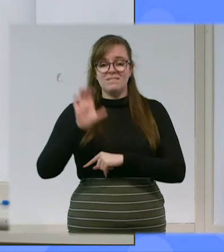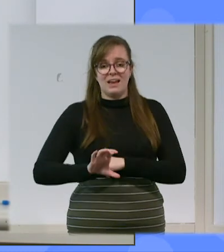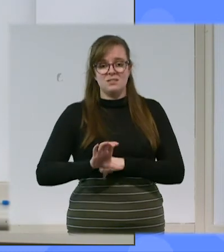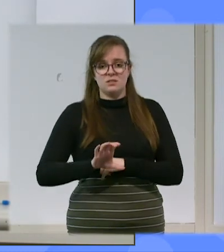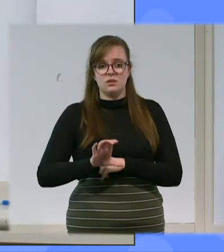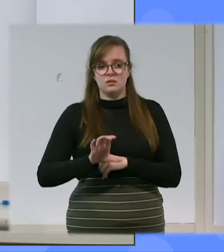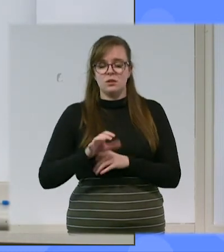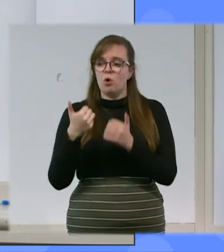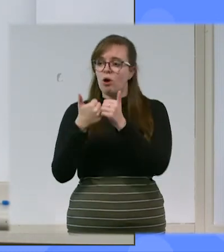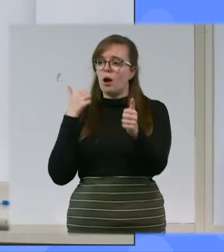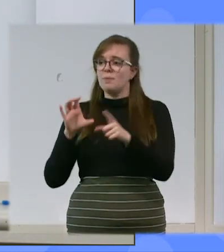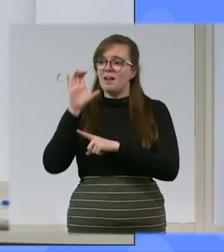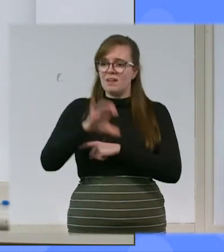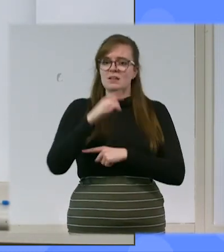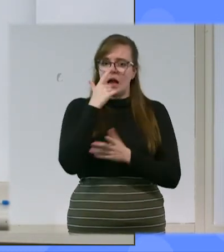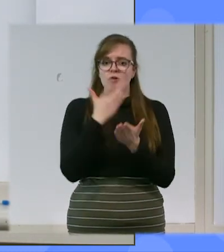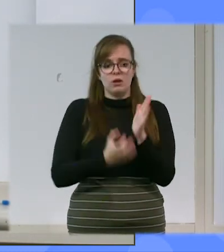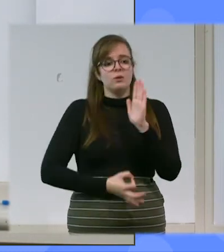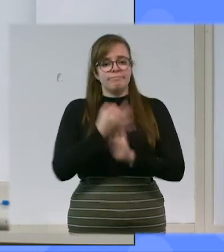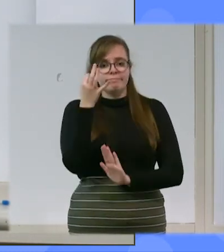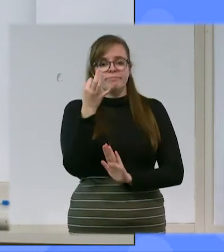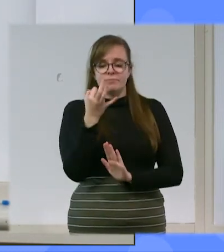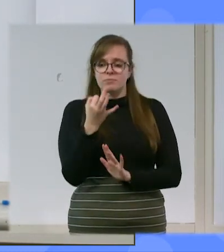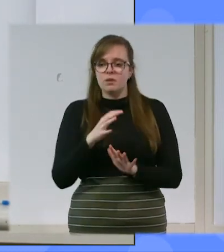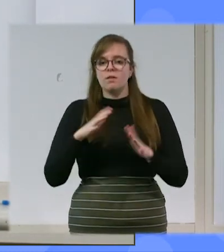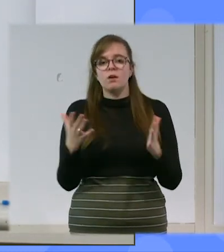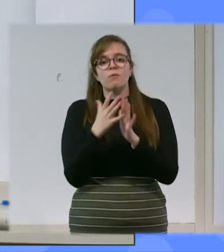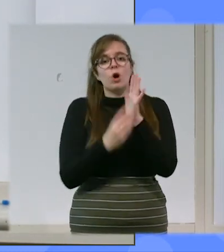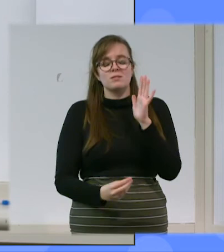can make a big difference if for example they said that they were